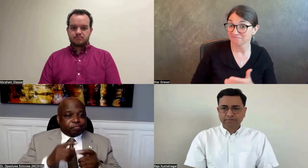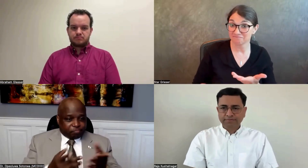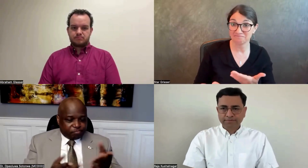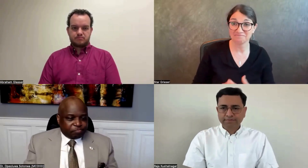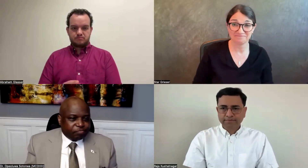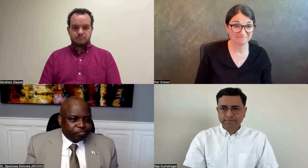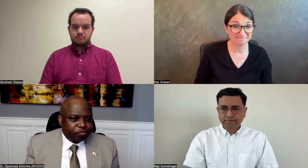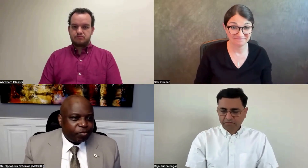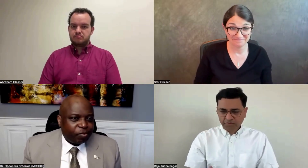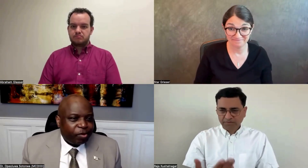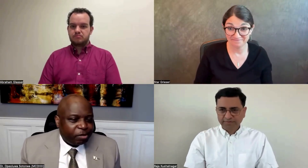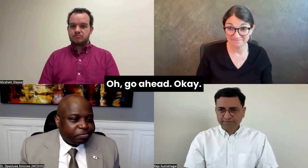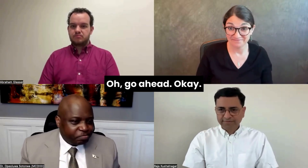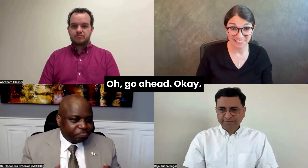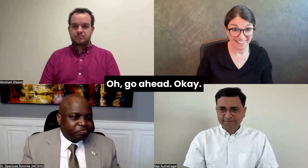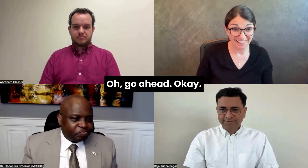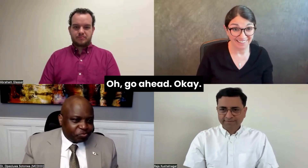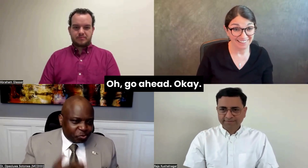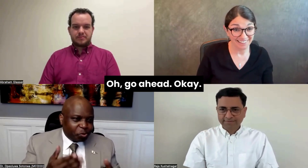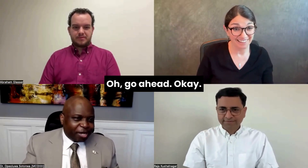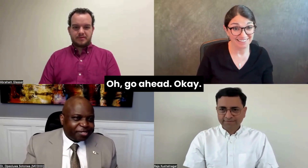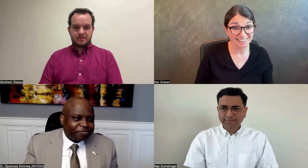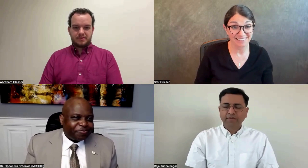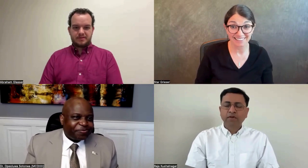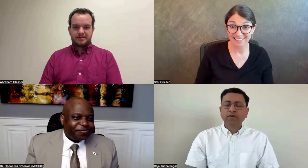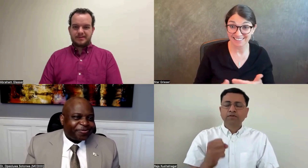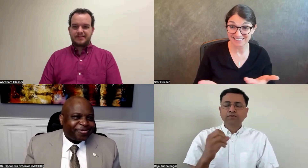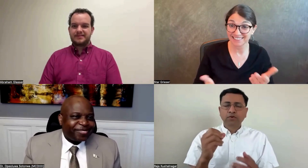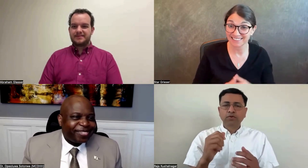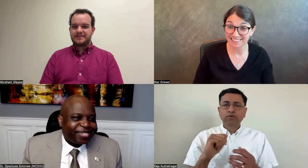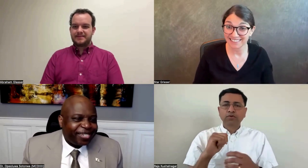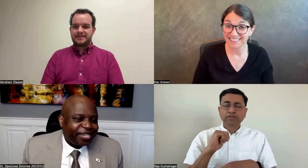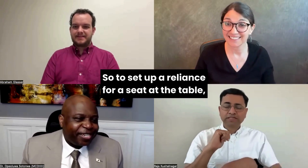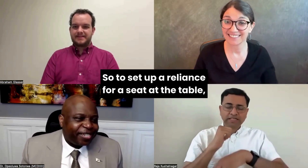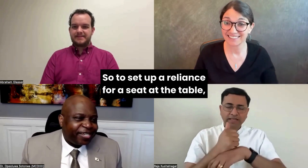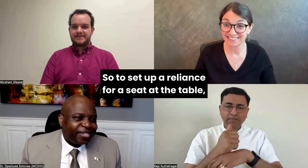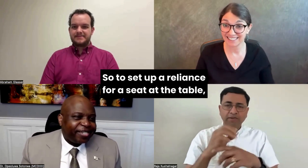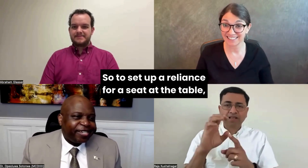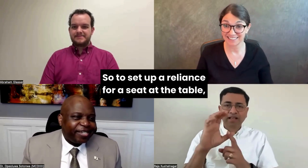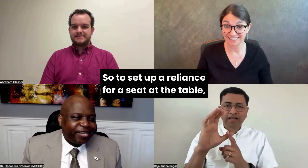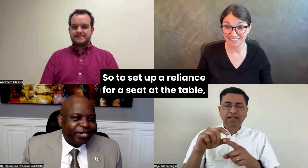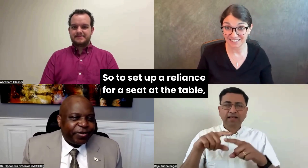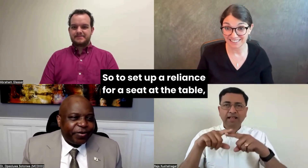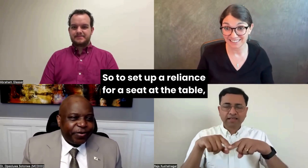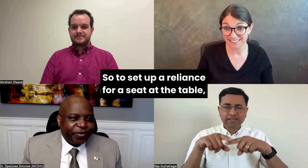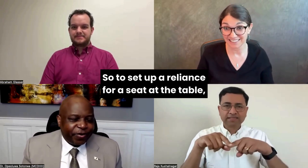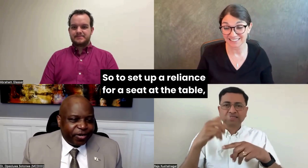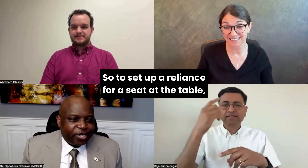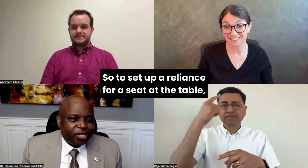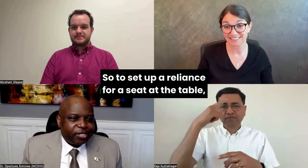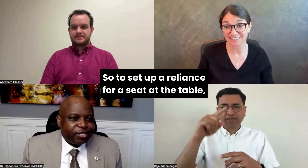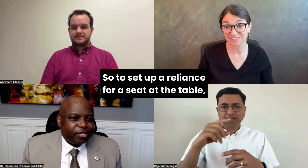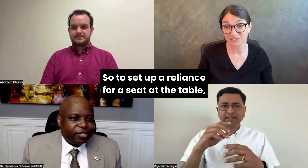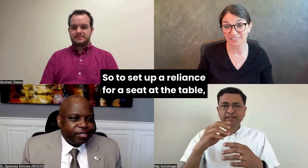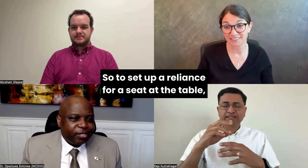Oh, go ahead. Okay. So to set up a reliance for a seat at the table,